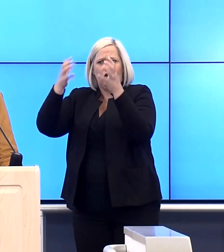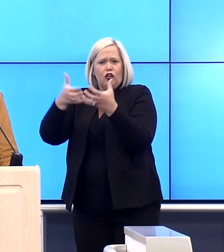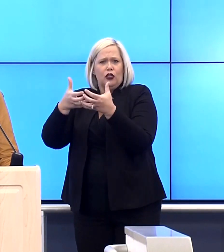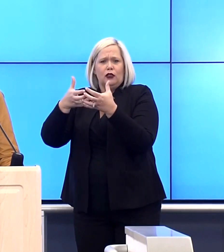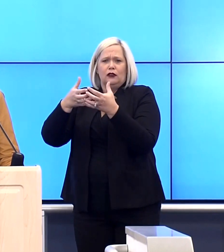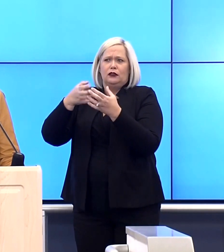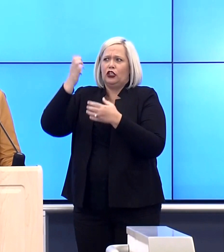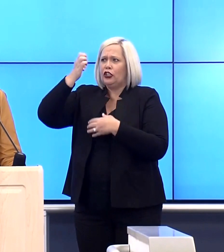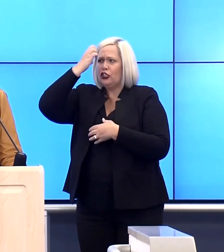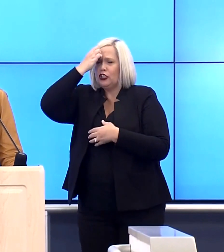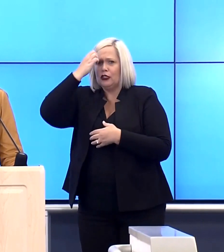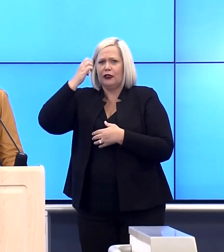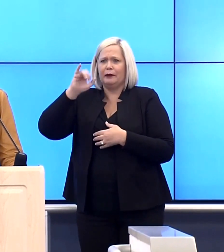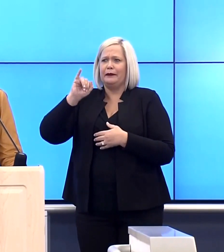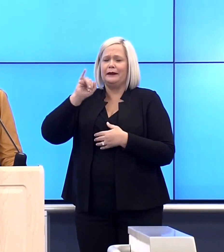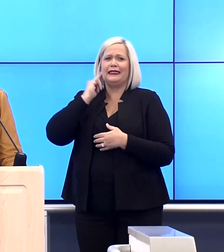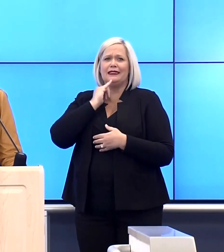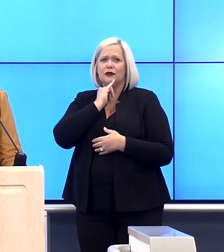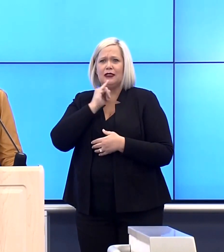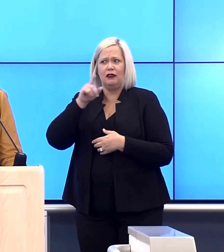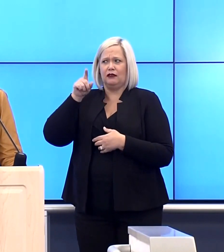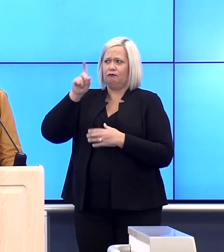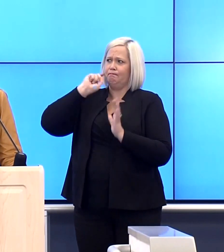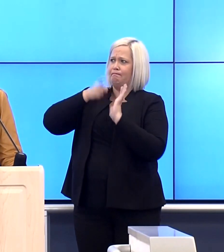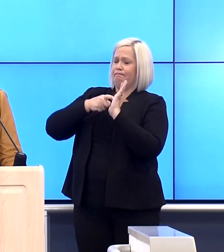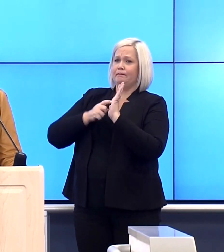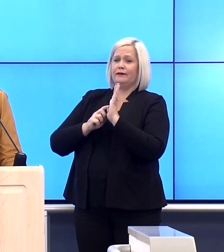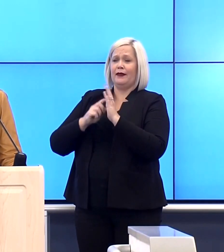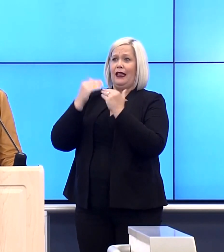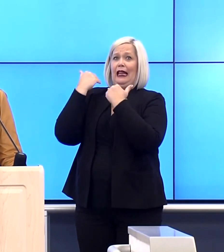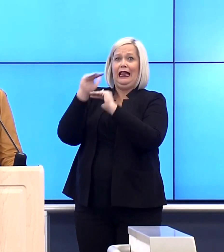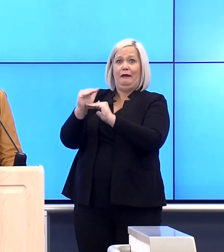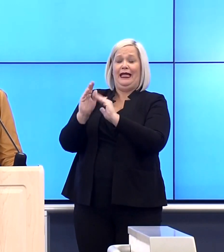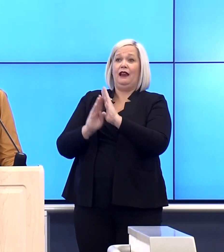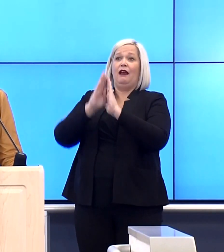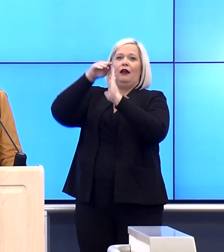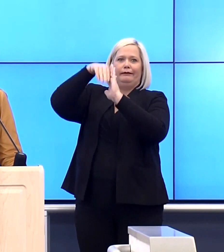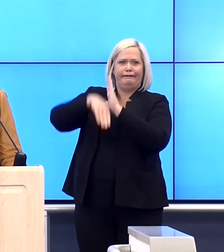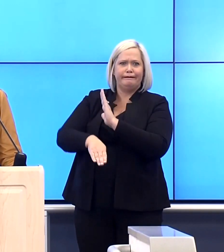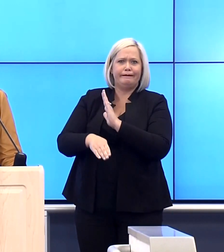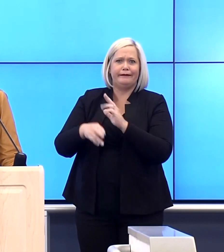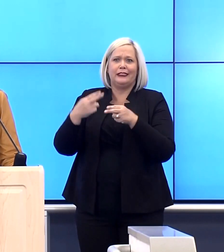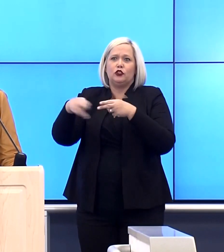WE KNOW IN OTHER PARTS OF THE WORLD AND EUROPE AND ISRAEL, WORLD AND EUROPE AND ISRAEL, THEY HAVE HAD AGGRESSIVE ACTIONS THEY HAVE HAD AGGRESSIVE ACTIONS AND SEEN THE BENEFIT OF IT IN A AND SEEN THE BENEFIT OF IT IN A MATTER OF WEEKS.